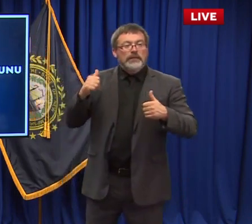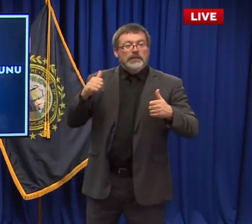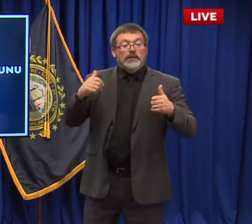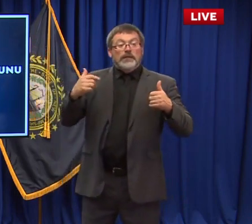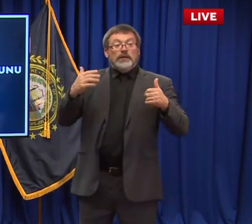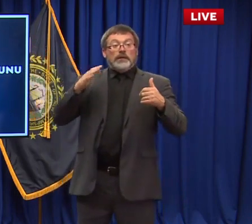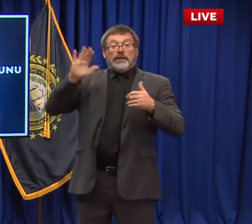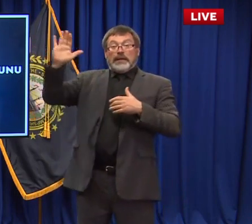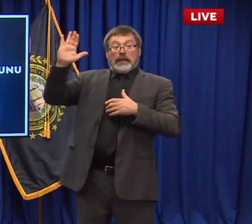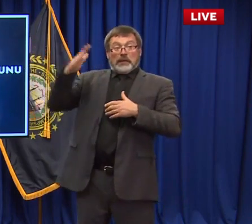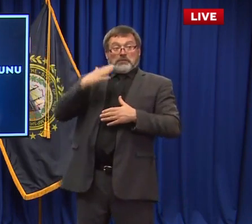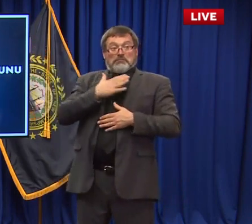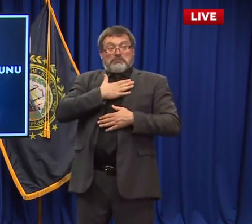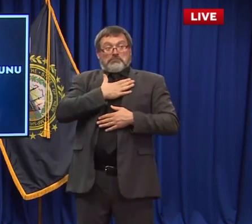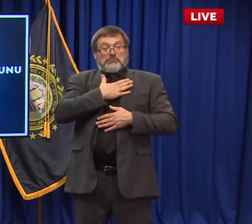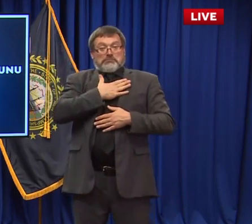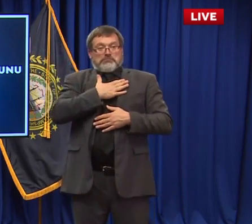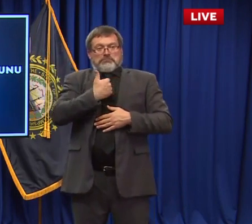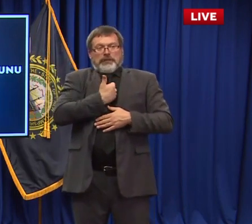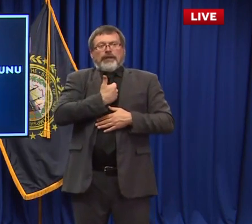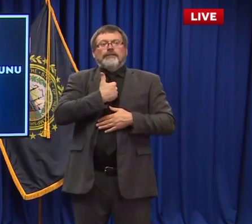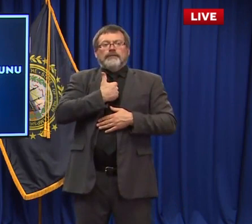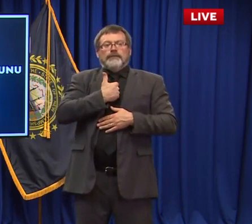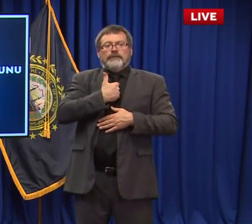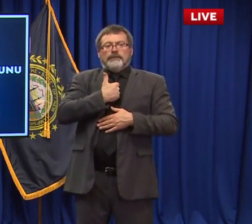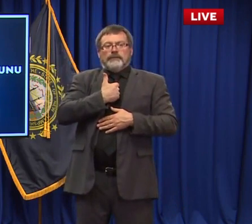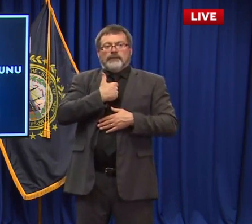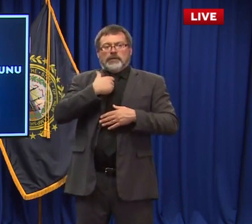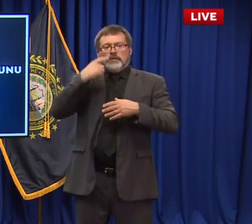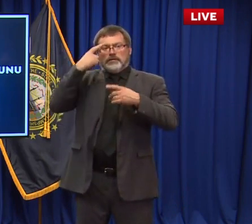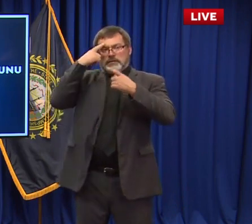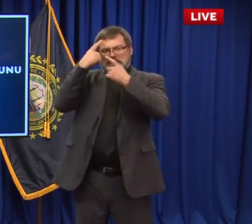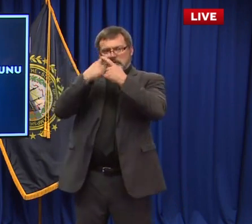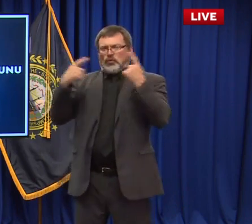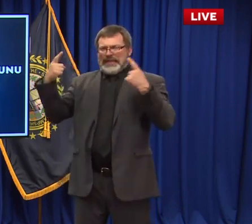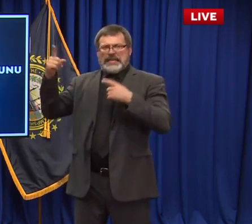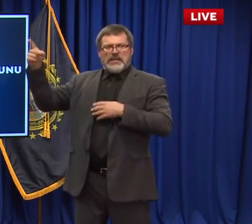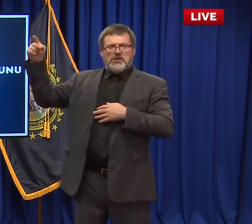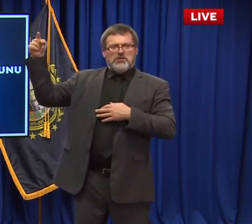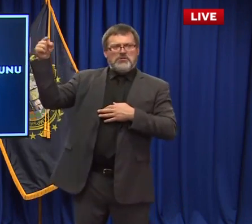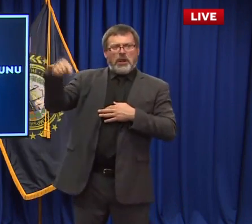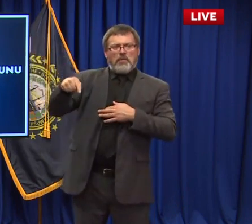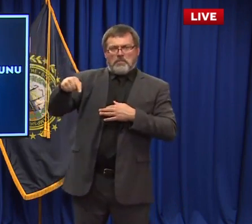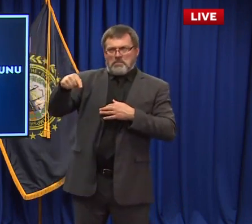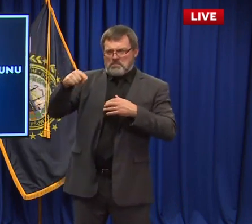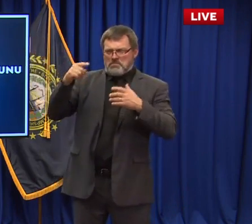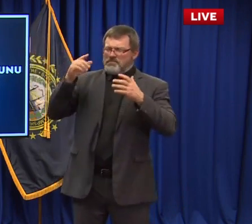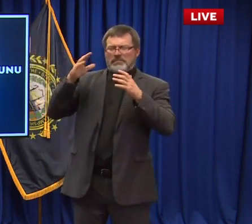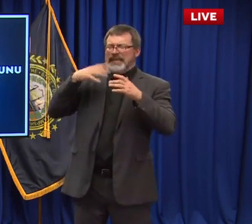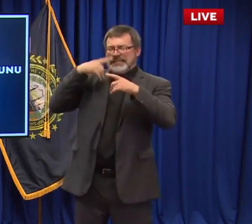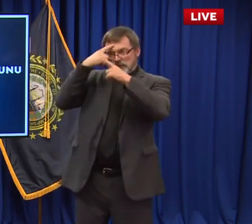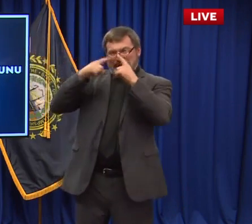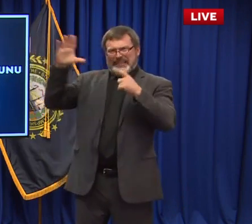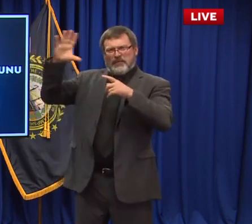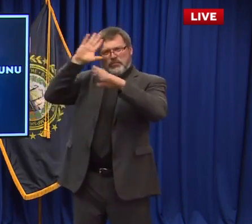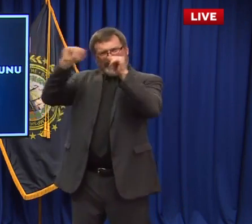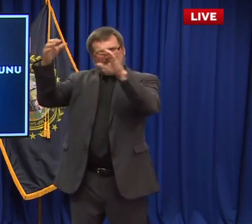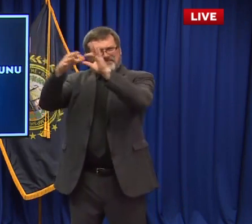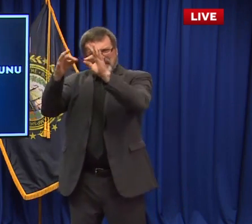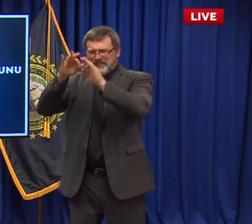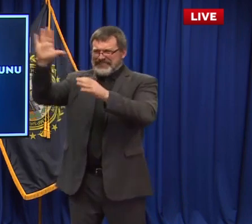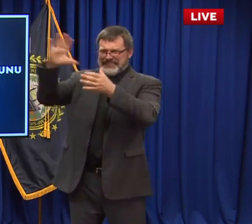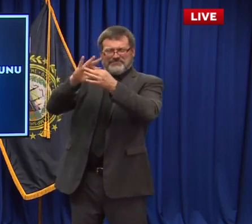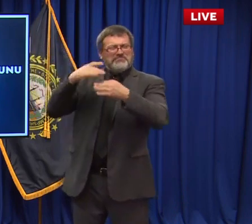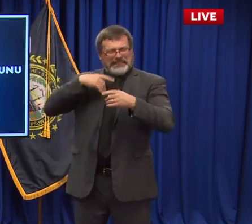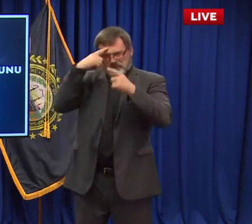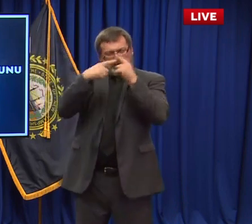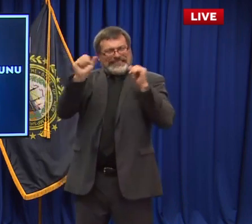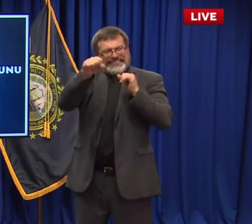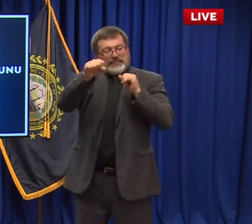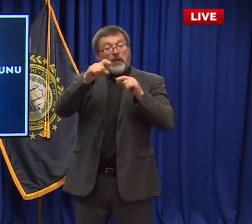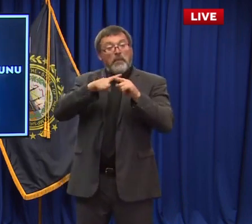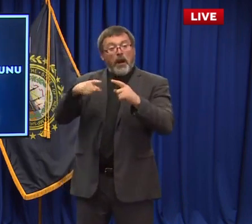THE IDEA THAT WHILE THEY MAY DISAGREE WITH THE PRESIDENT ON SOME OF HIS STATEMENTS AND HIS POSITION ON THINGS, THE IDEA I CAN SOMEHOW PREVENT THE PRESIDENT FROM COMING OR THAT